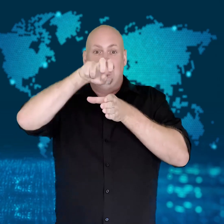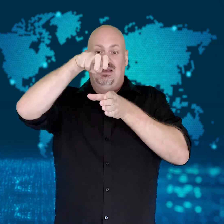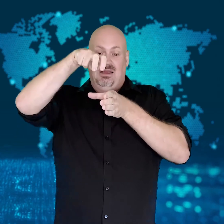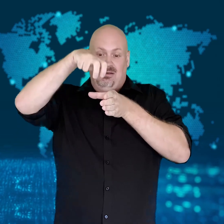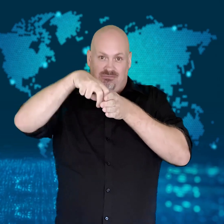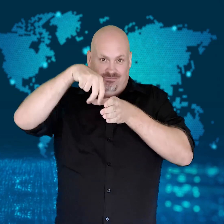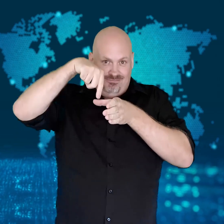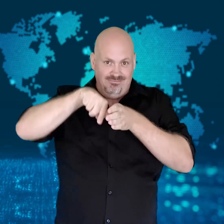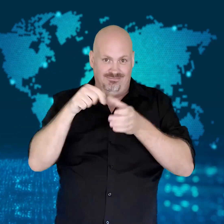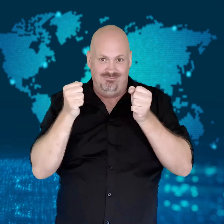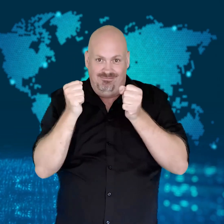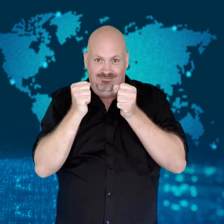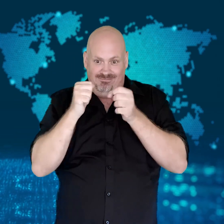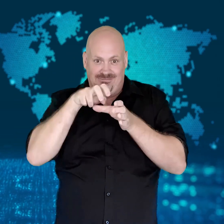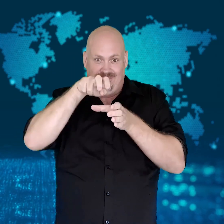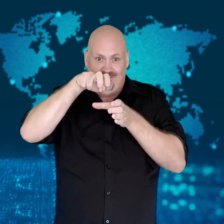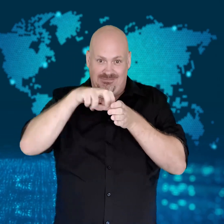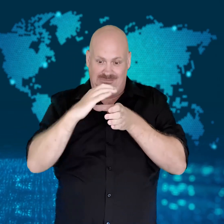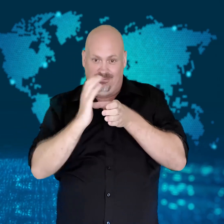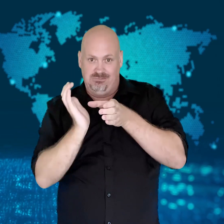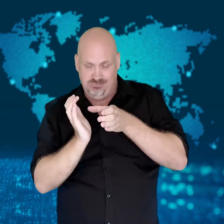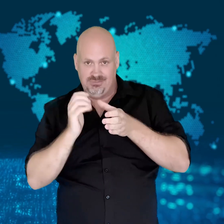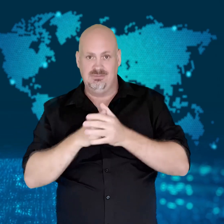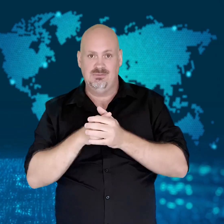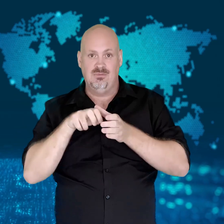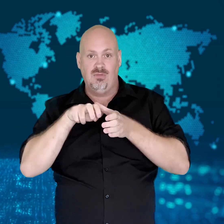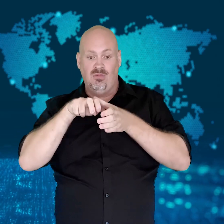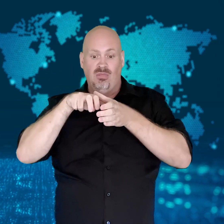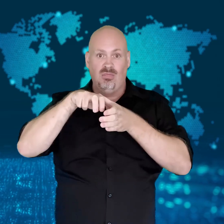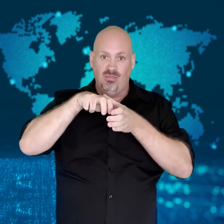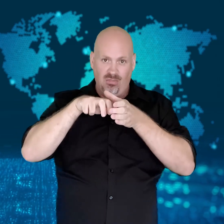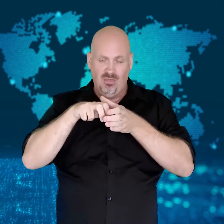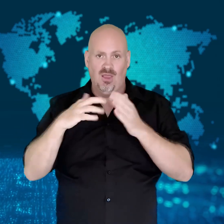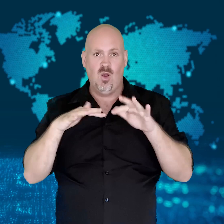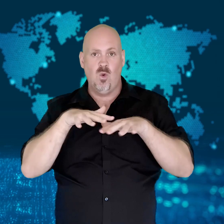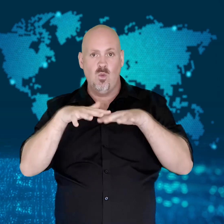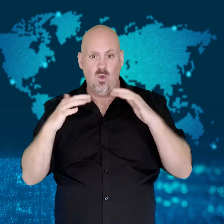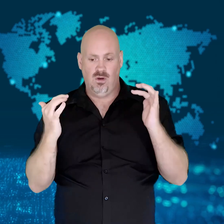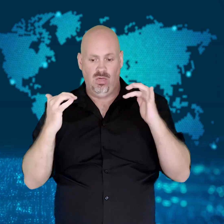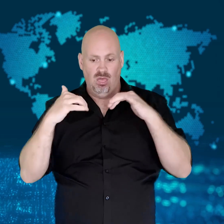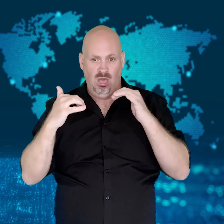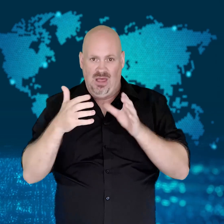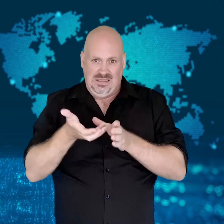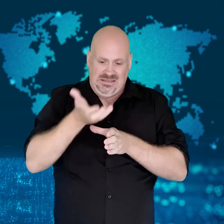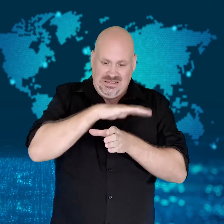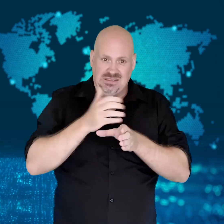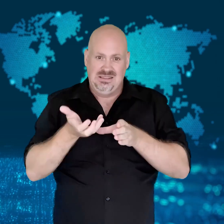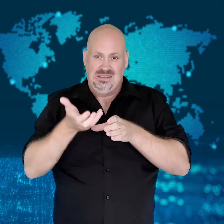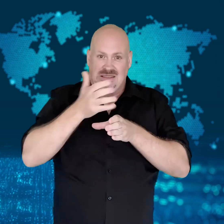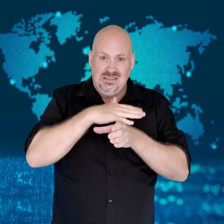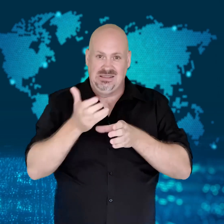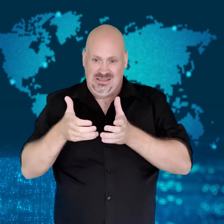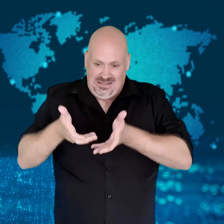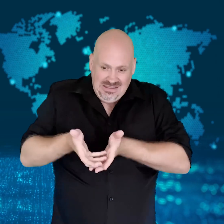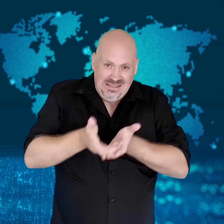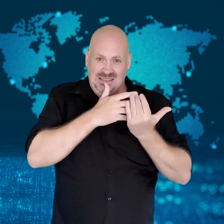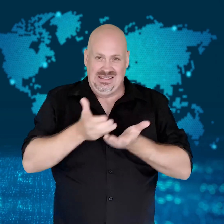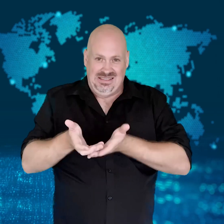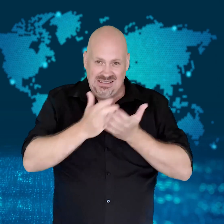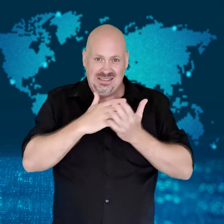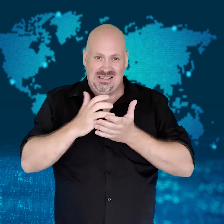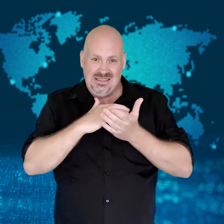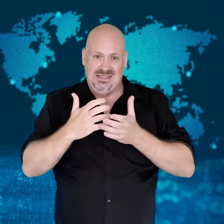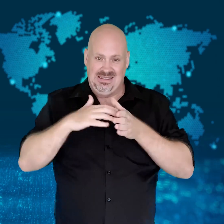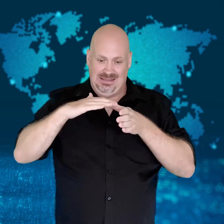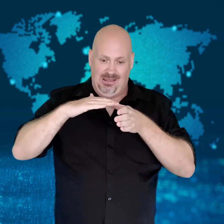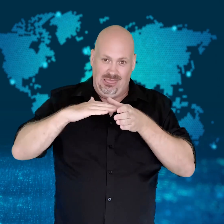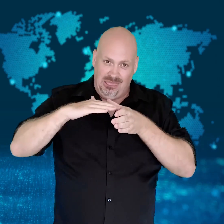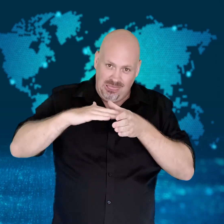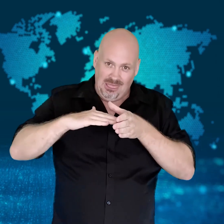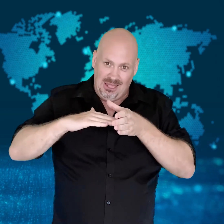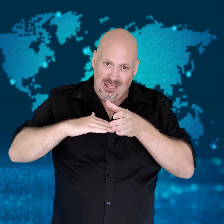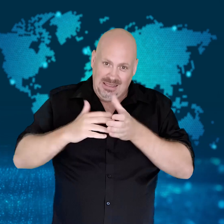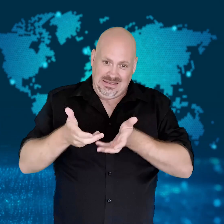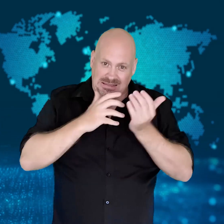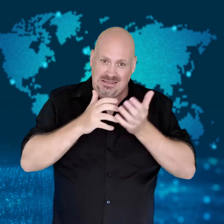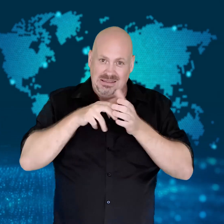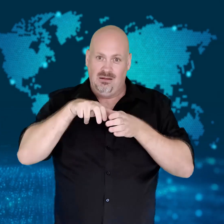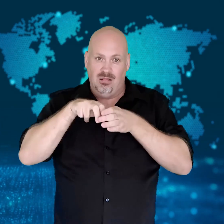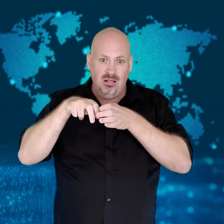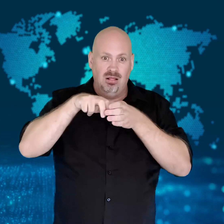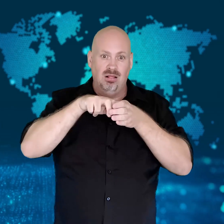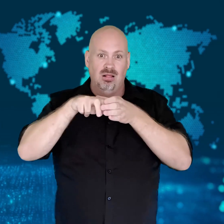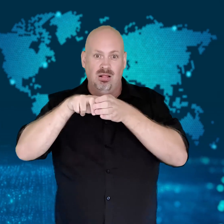He hauled water out of the freezer with his hands whenever it started to fill up.